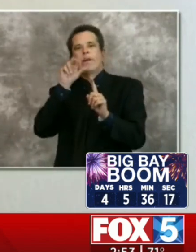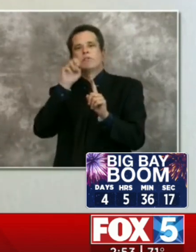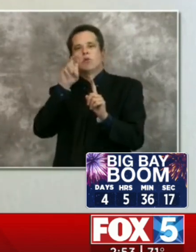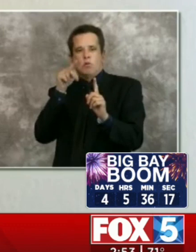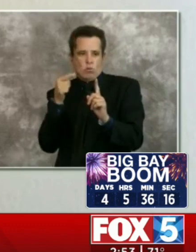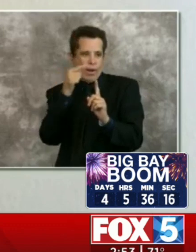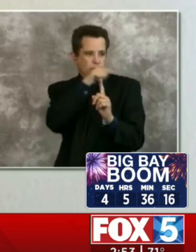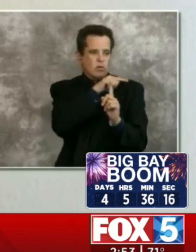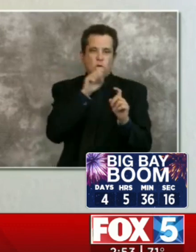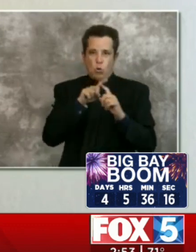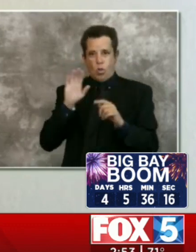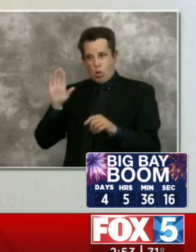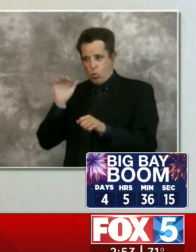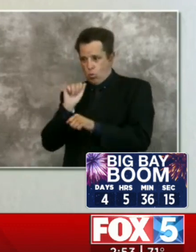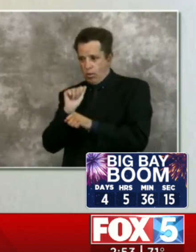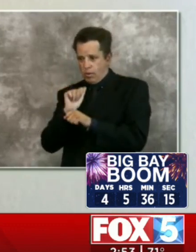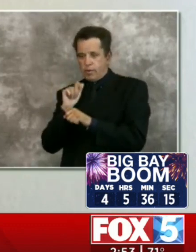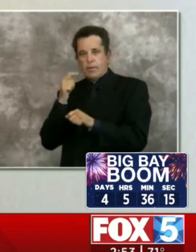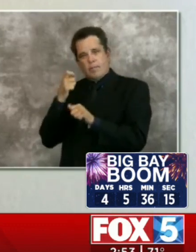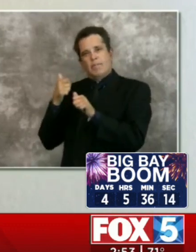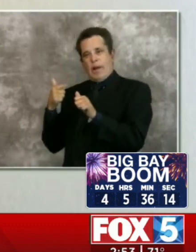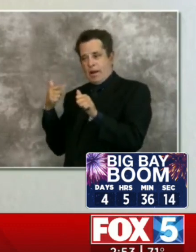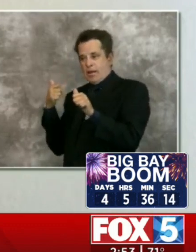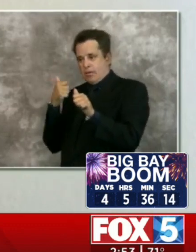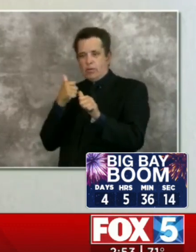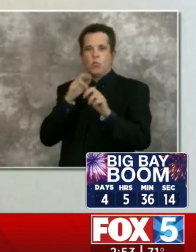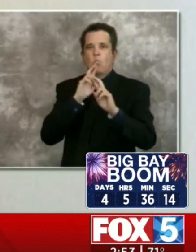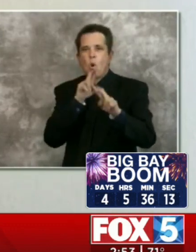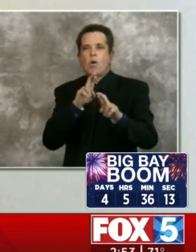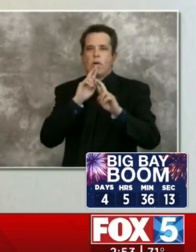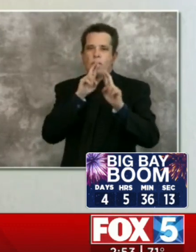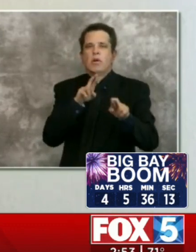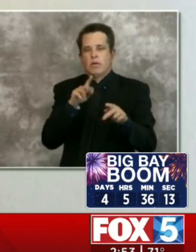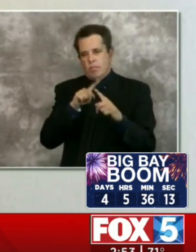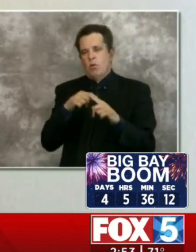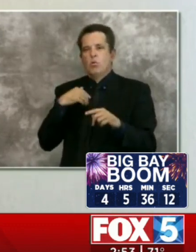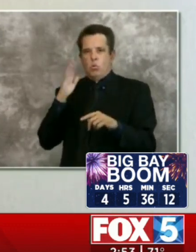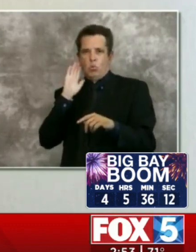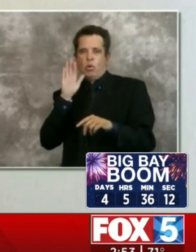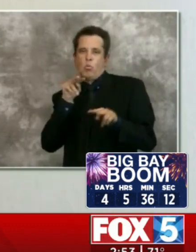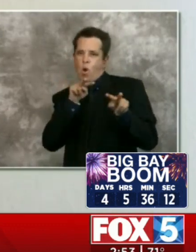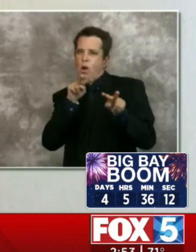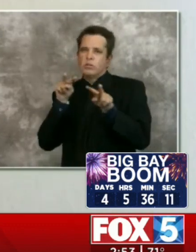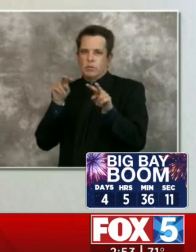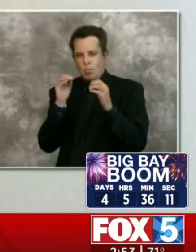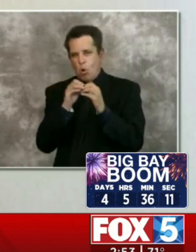THE INCUBATION PERIOD. THE TIME IT TAKES FOR PEOPLE TO GET TESTED. THE TIME IT TAKES FOR CONTACT TRACERS TO DO THEIR WORK AND OFTEN THE